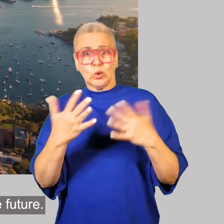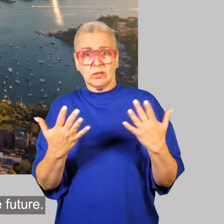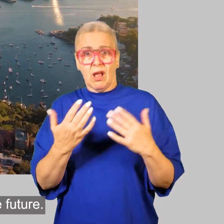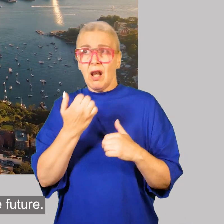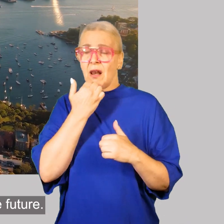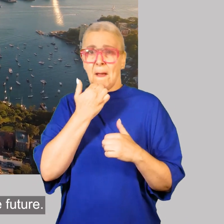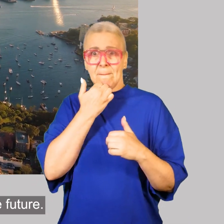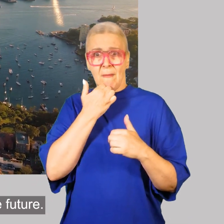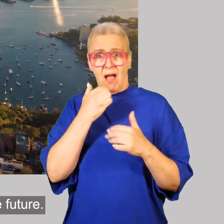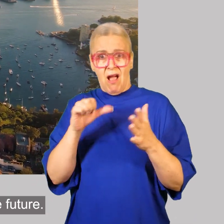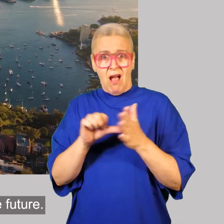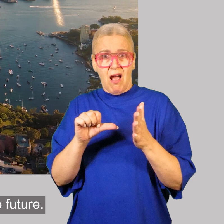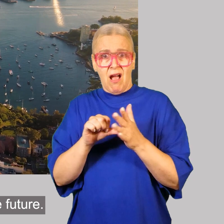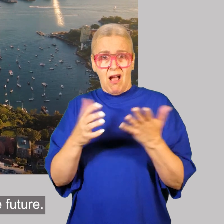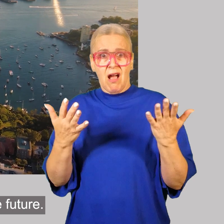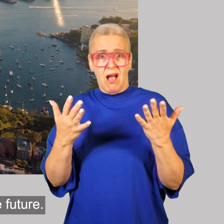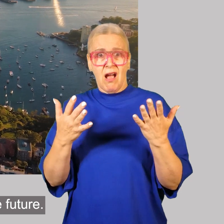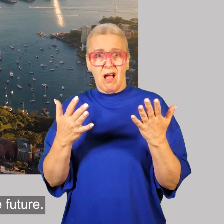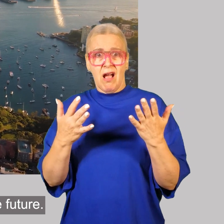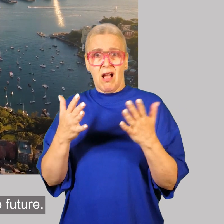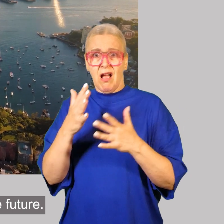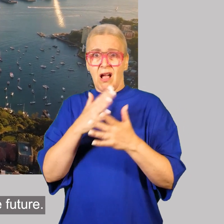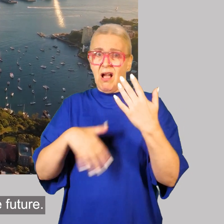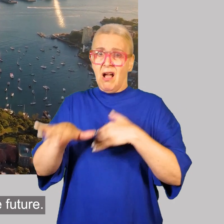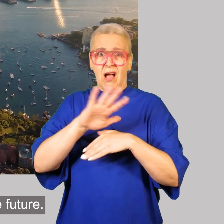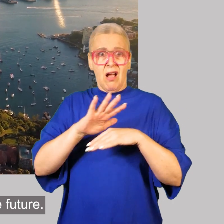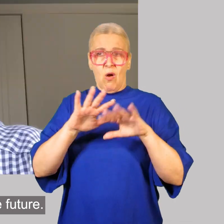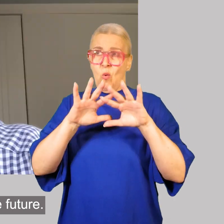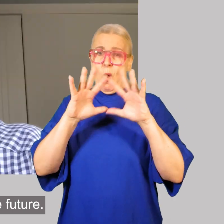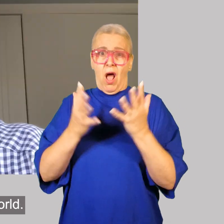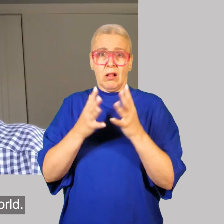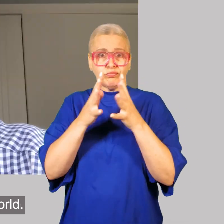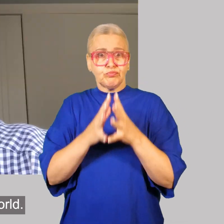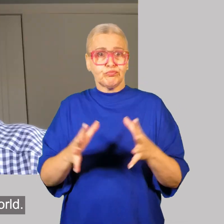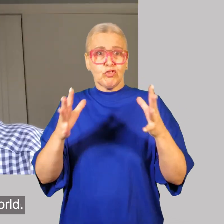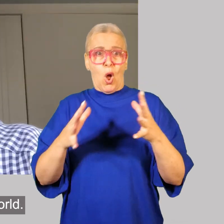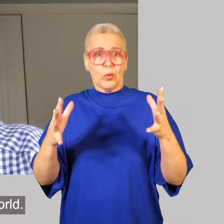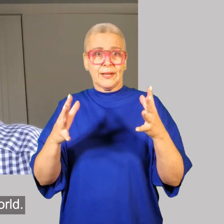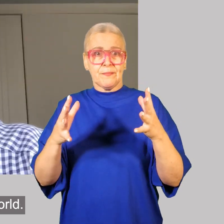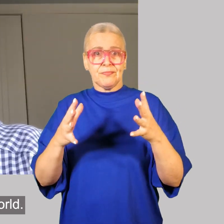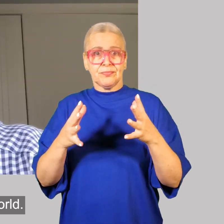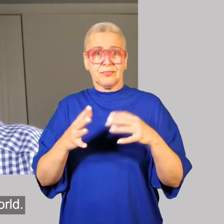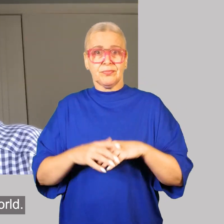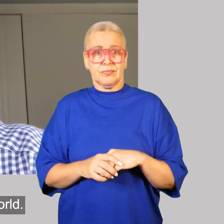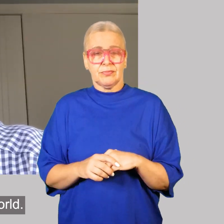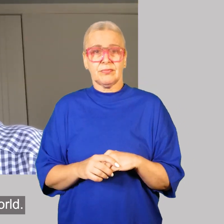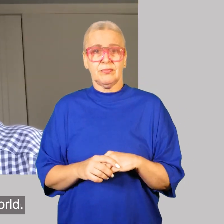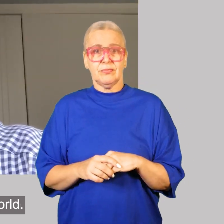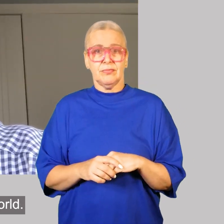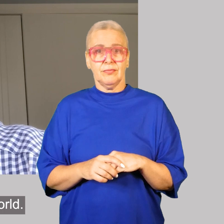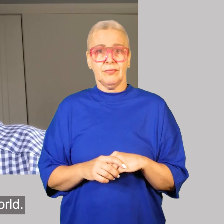not only during pregnancy, but often well into the future. The numbers affected are growing across the world.